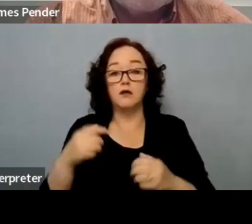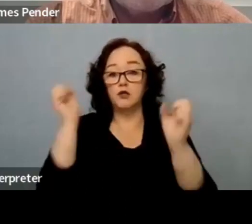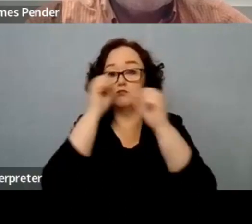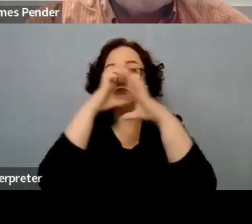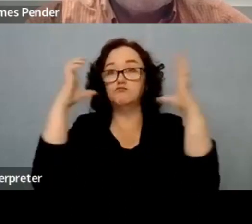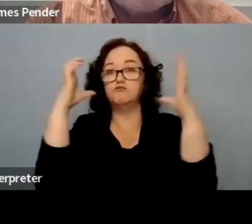you think we need to go?